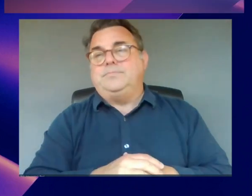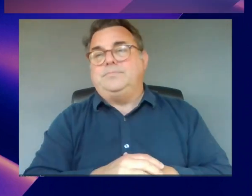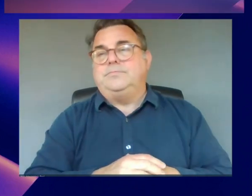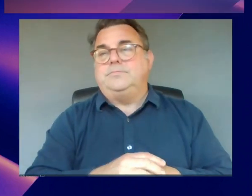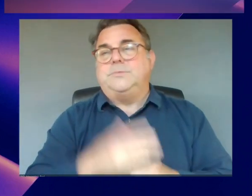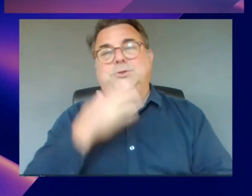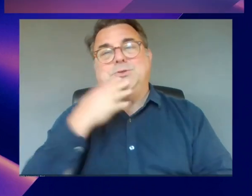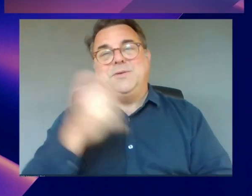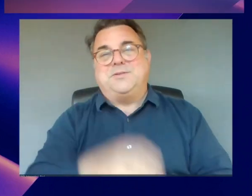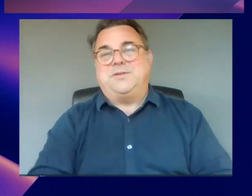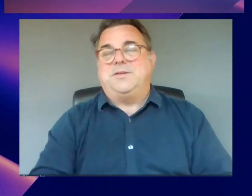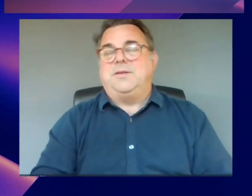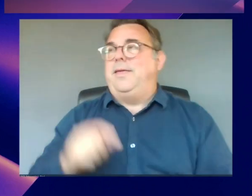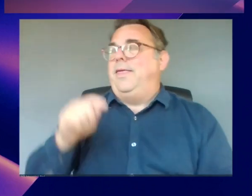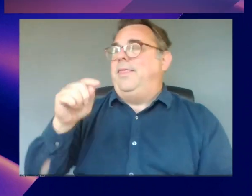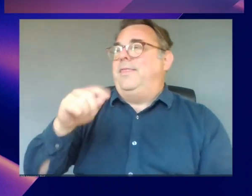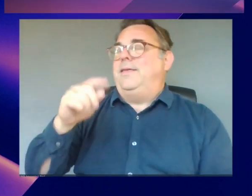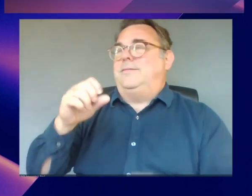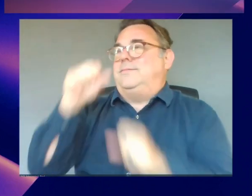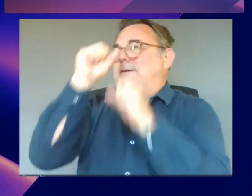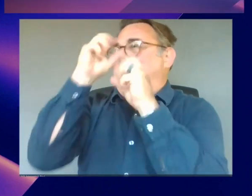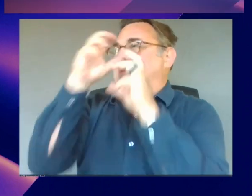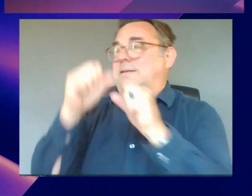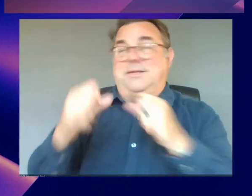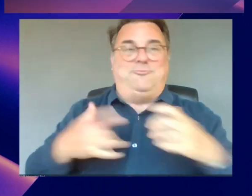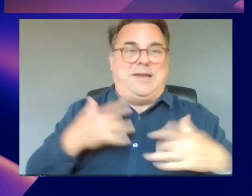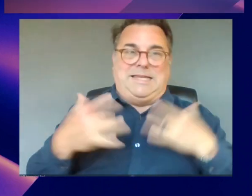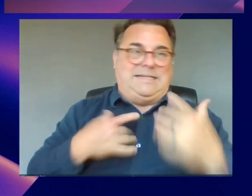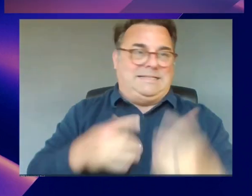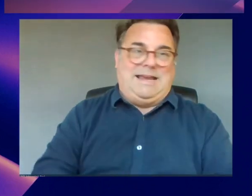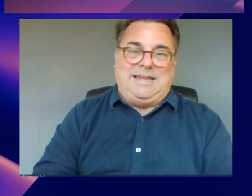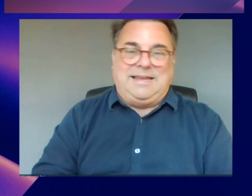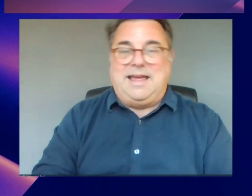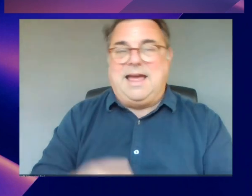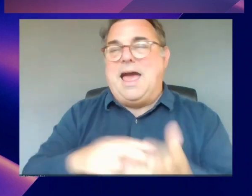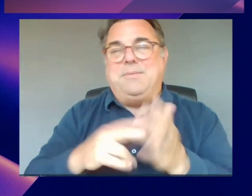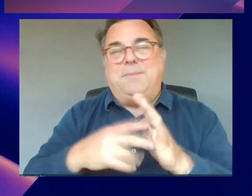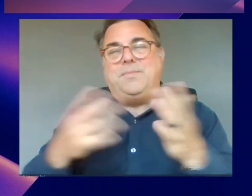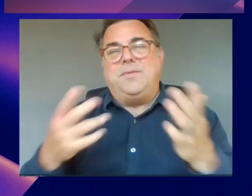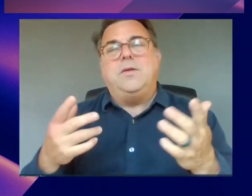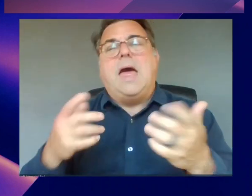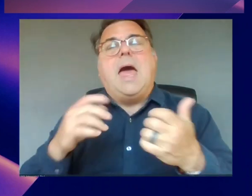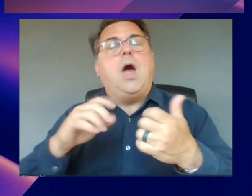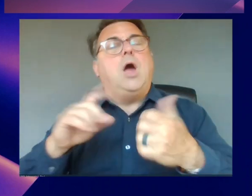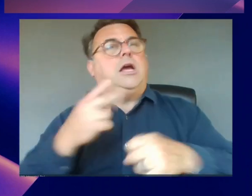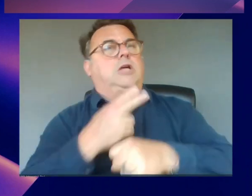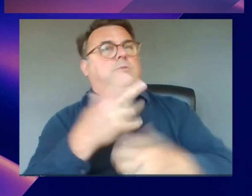This looks amazing. That's pretty exciting actually. Look, I mean, so where can customers go to get started